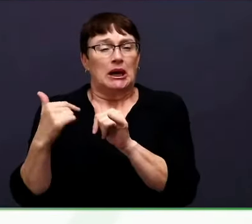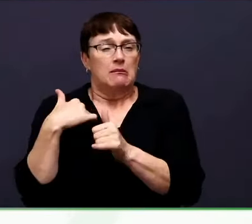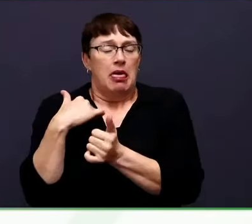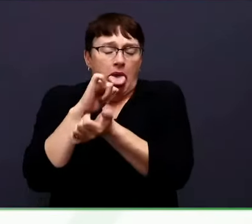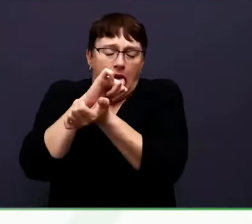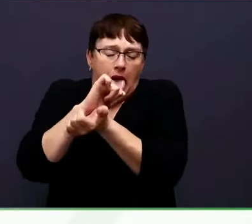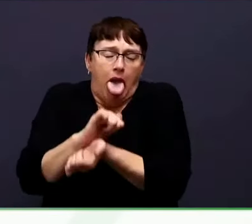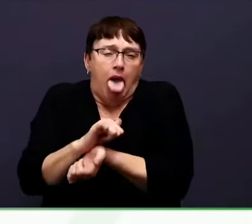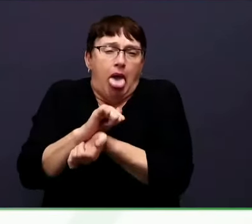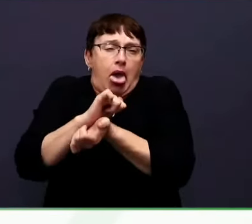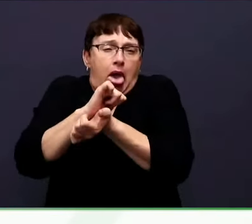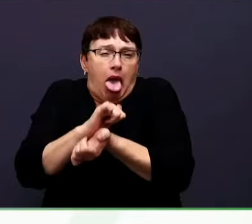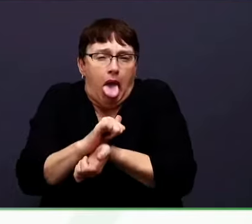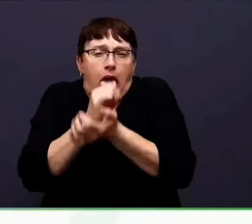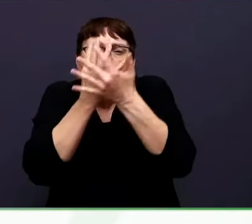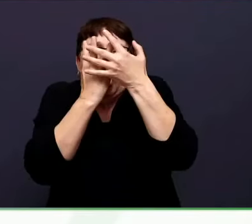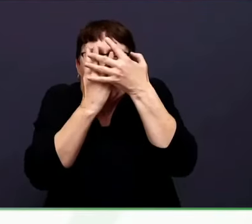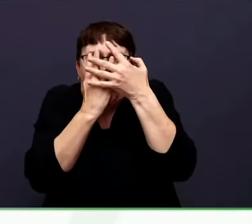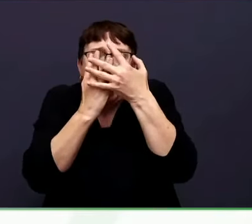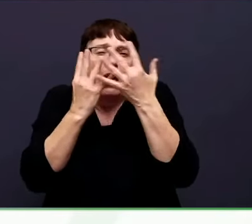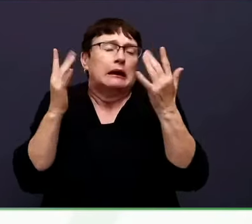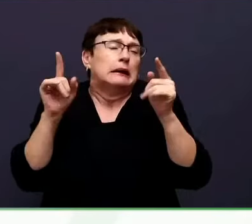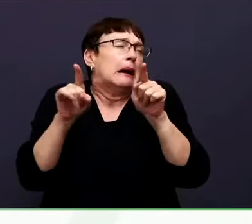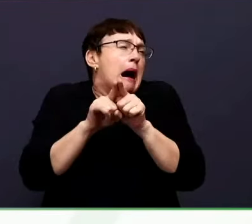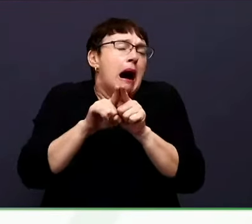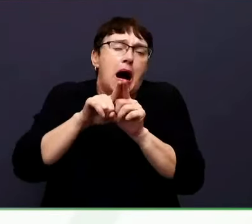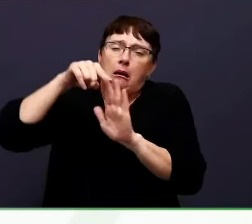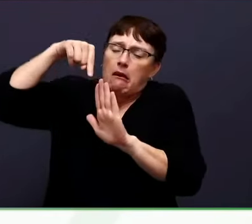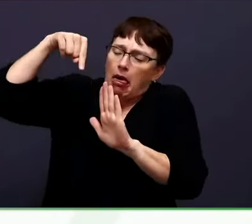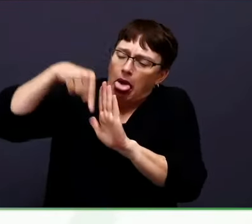by one of the youth that we supported to get out of the institution.